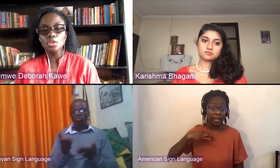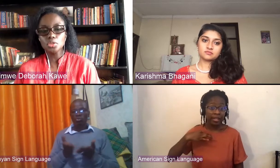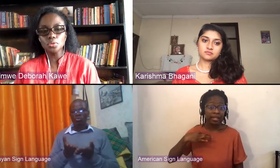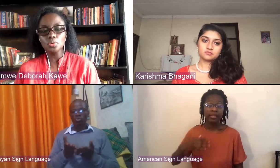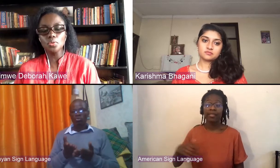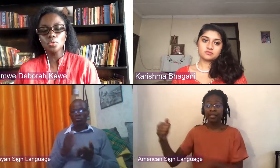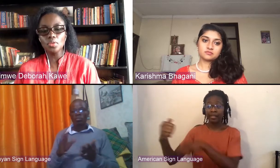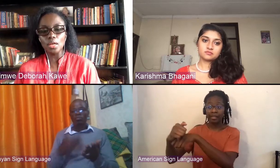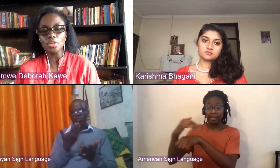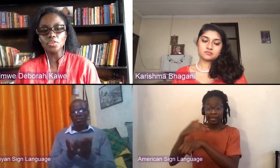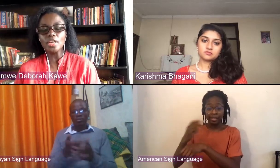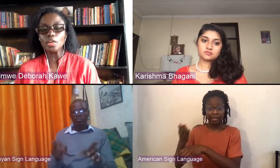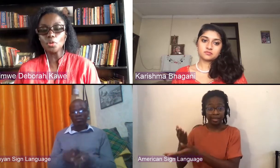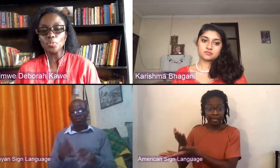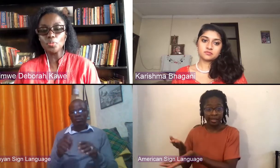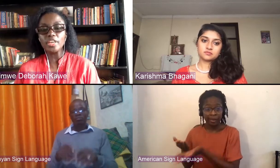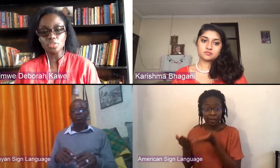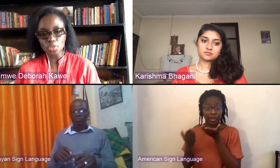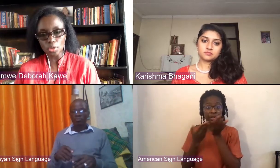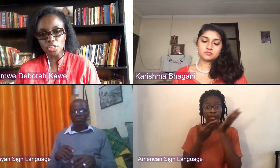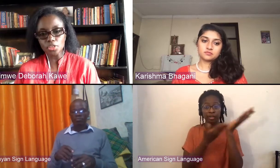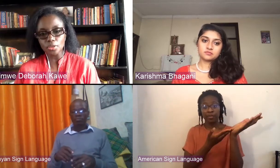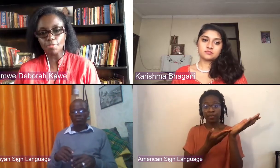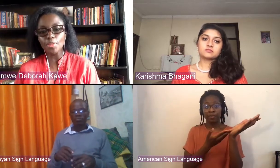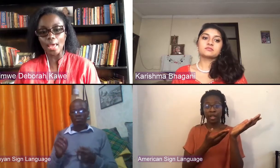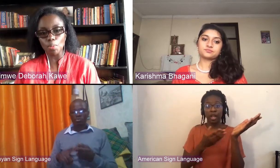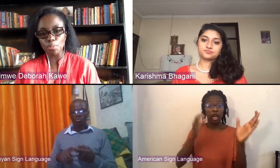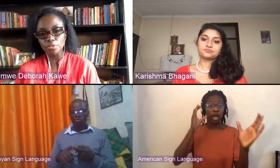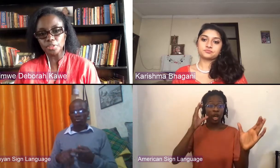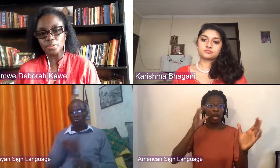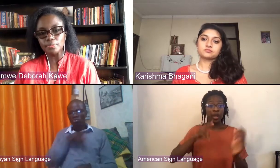to the Uganda Communications Commission for their approval.